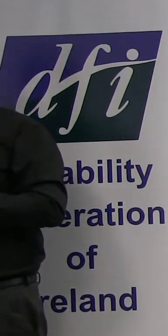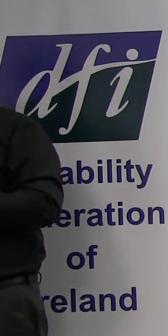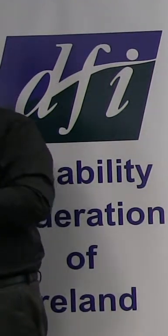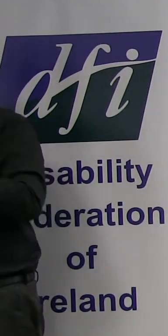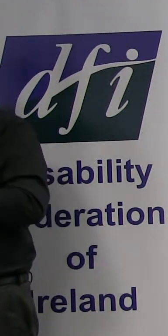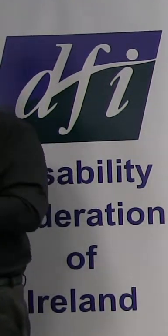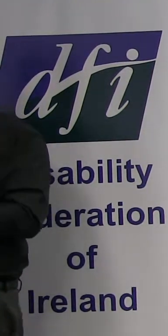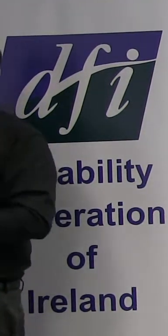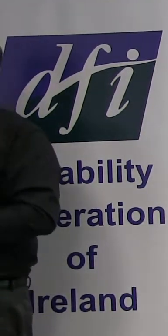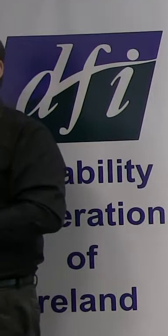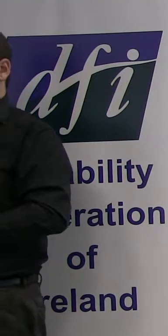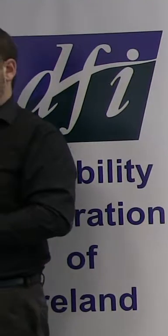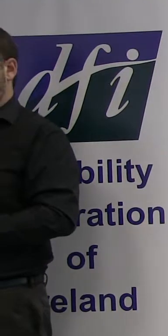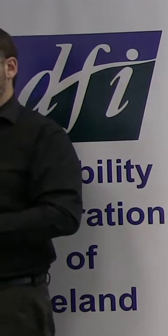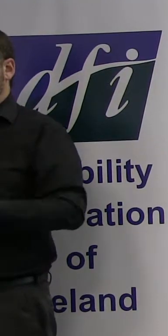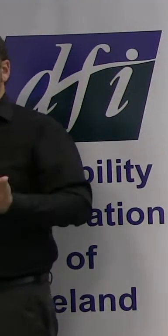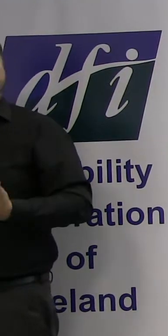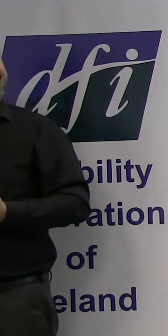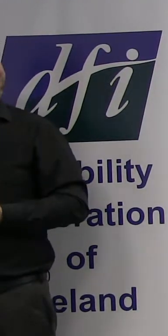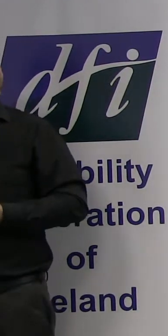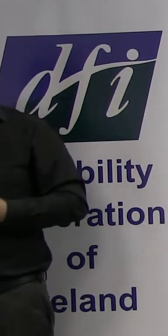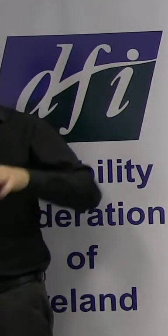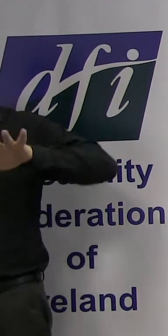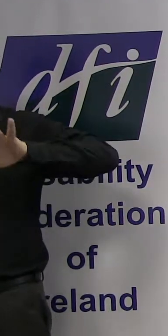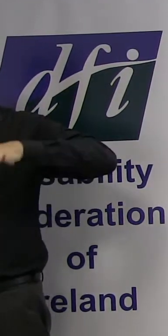occur it's reasonable in all circumstances and ancillary to for